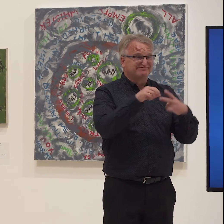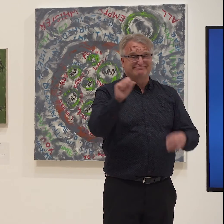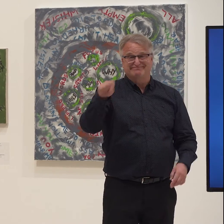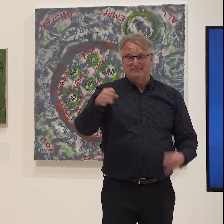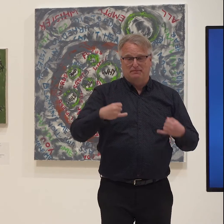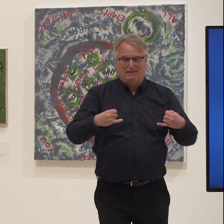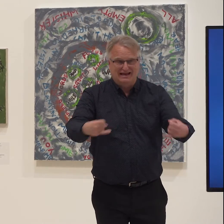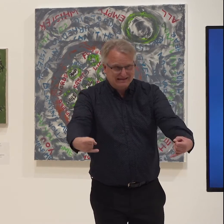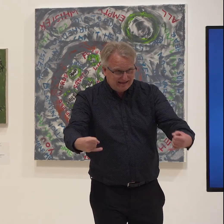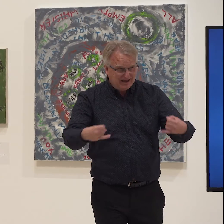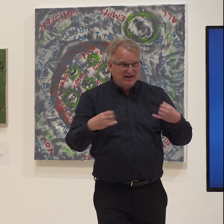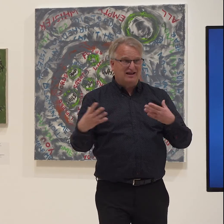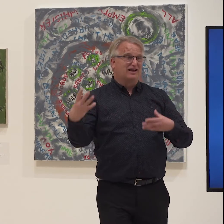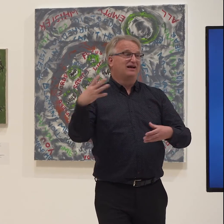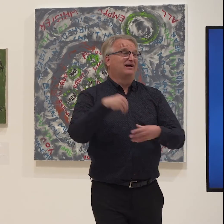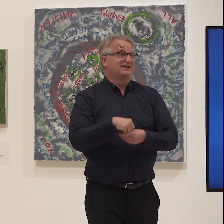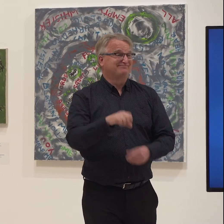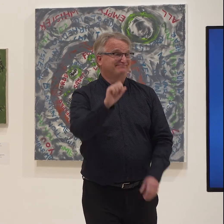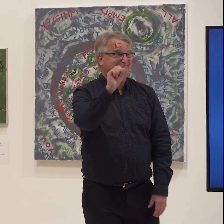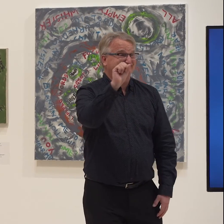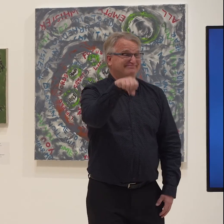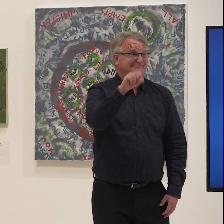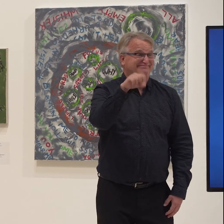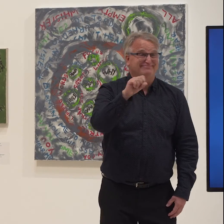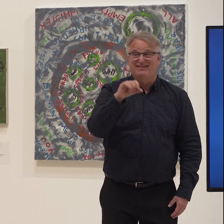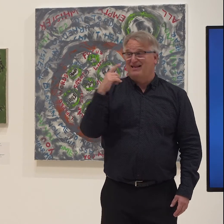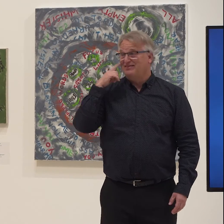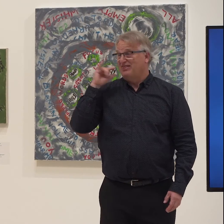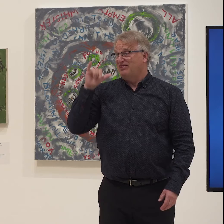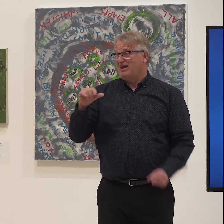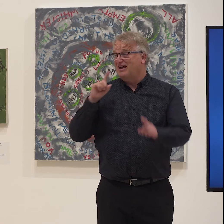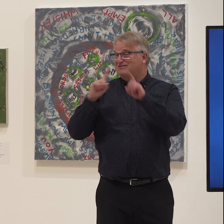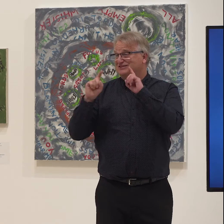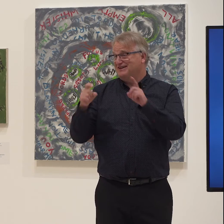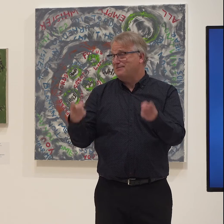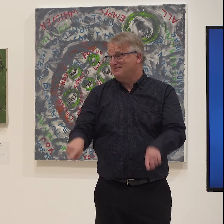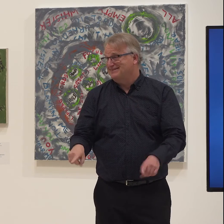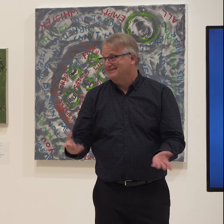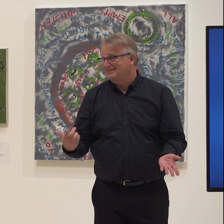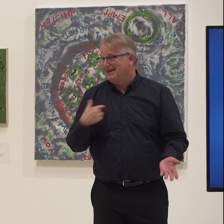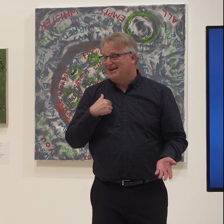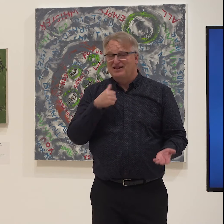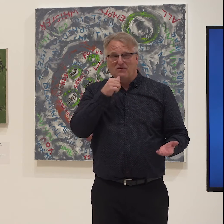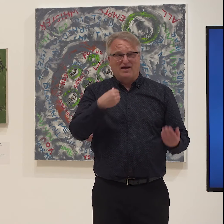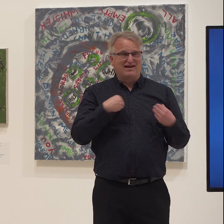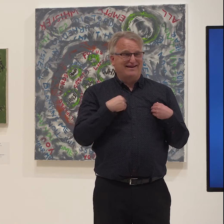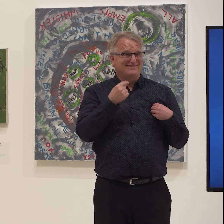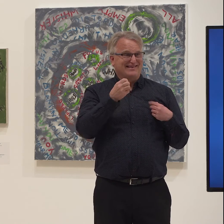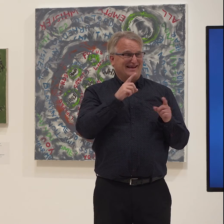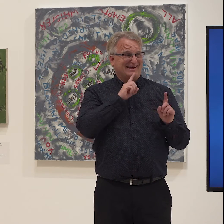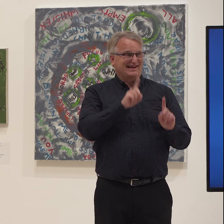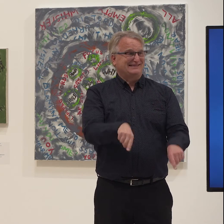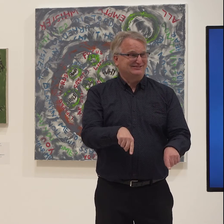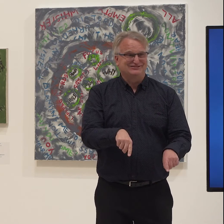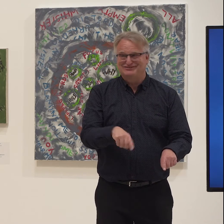Secondly, speaking to boundaries and engagement, I think that's where the conversation happens, right?